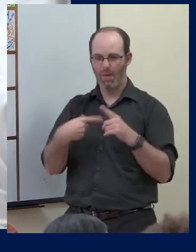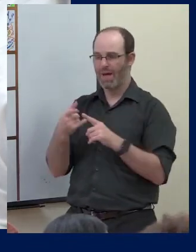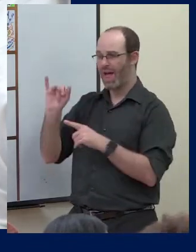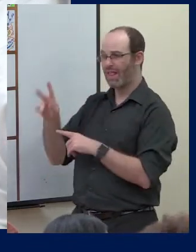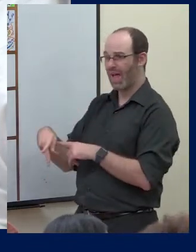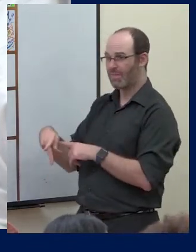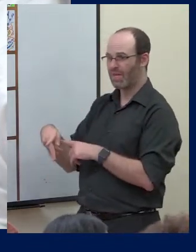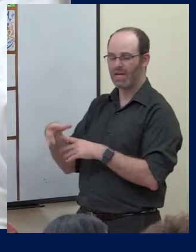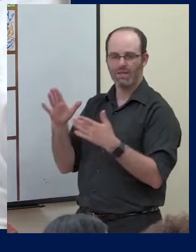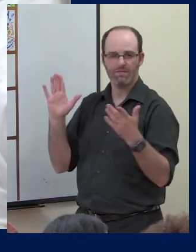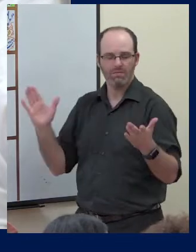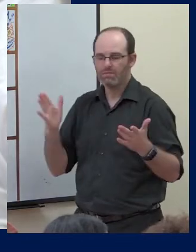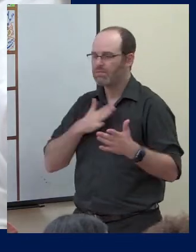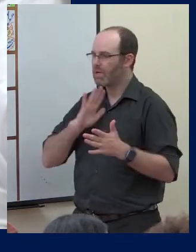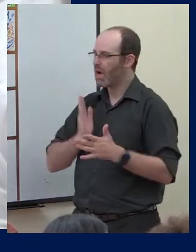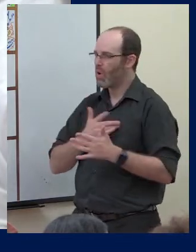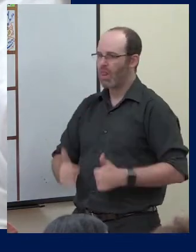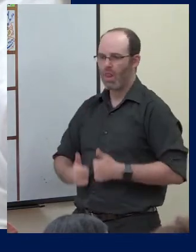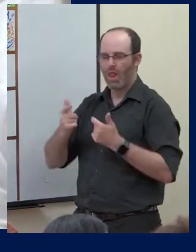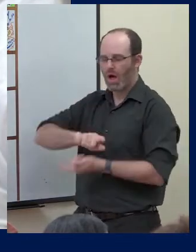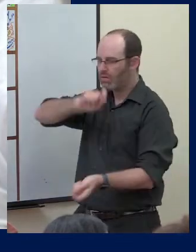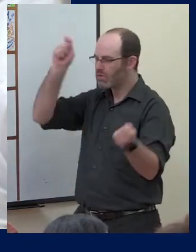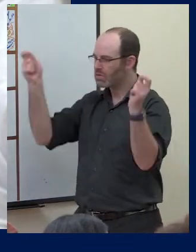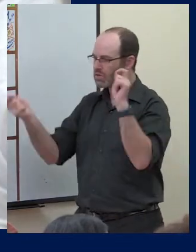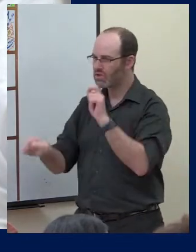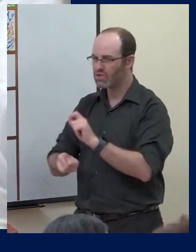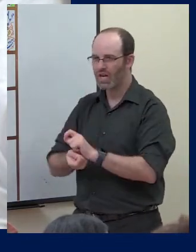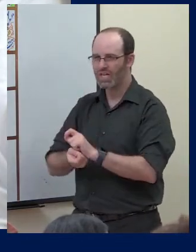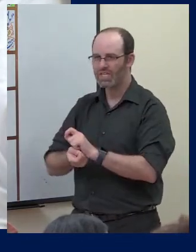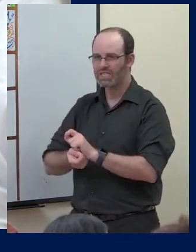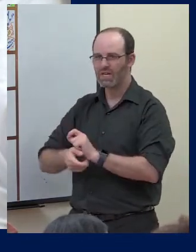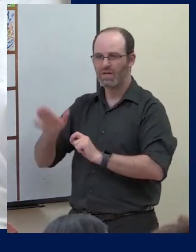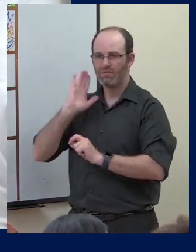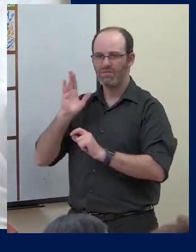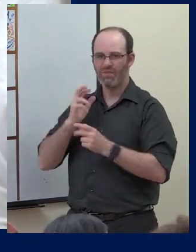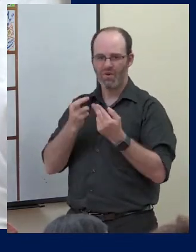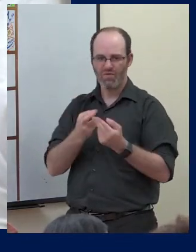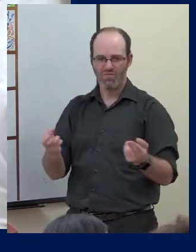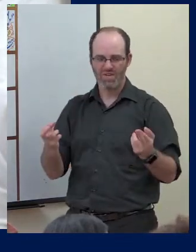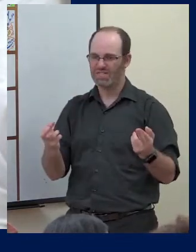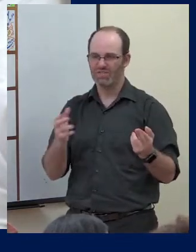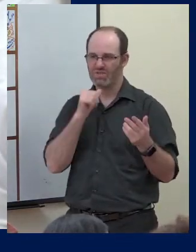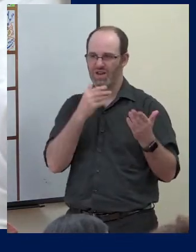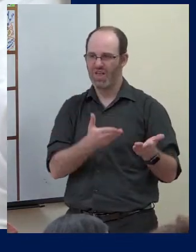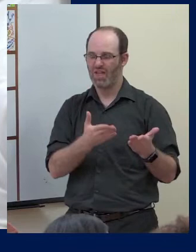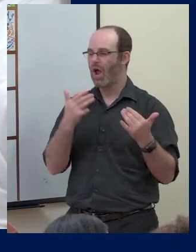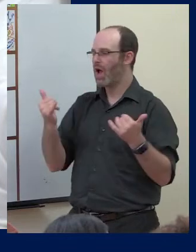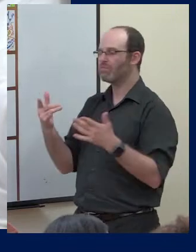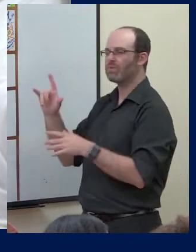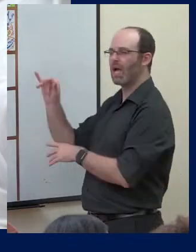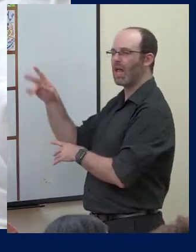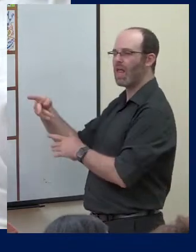The resources we had once were no longer available but they provided us with an educational and